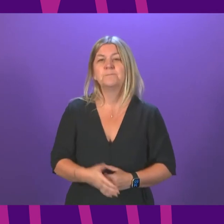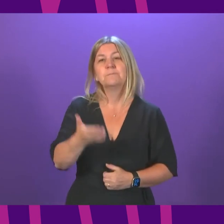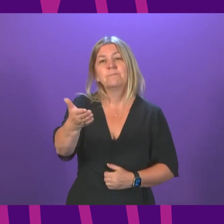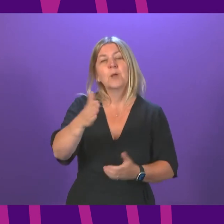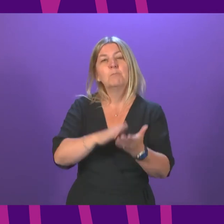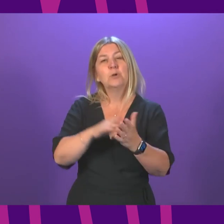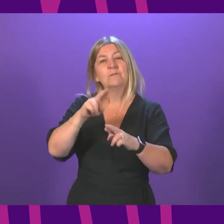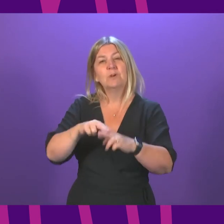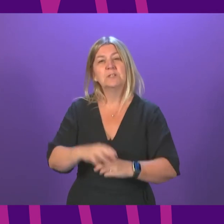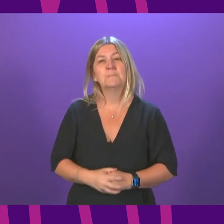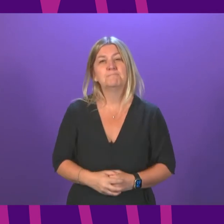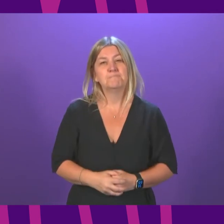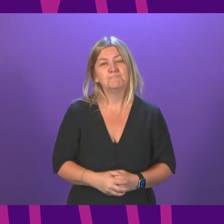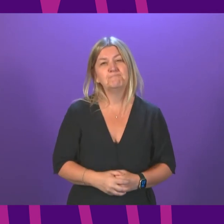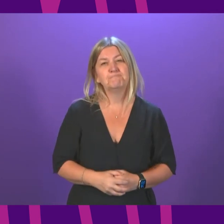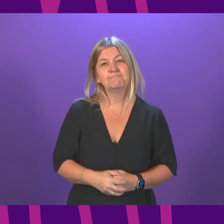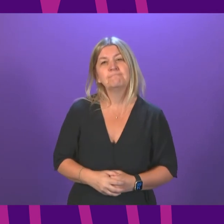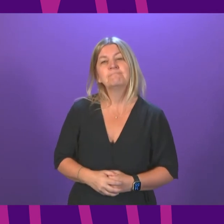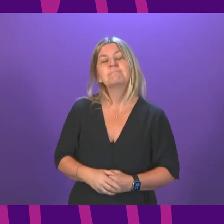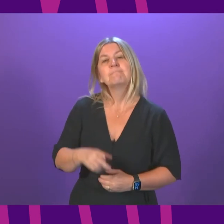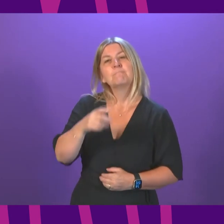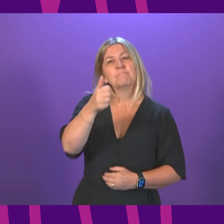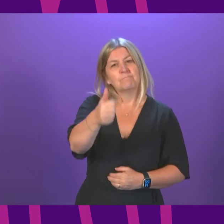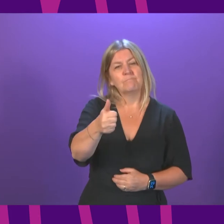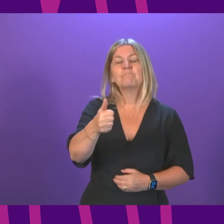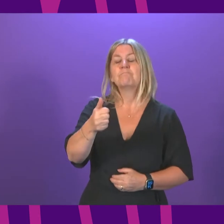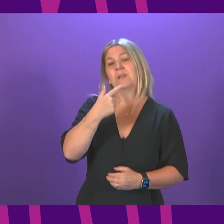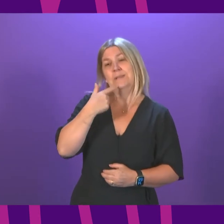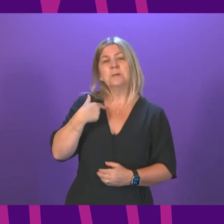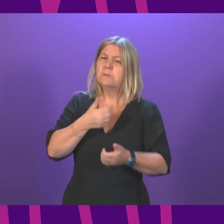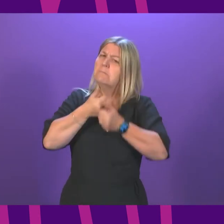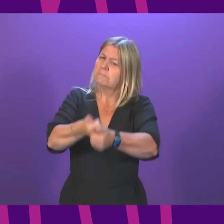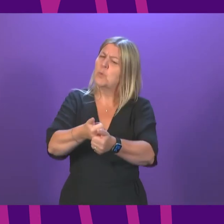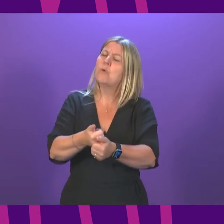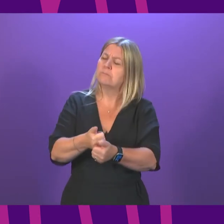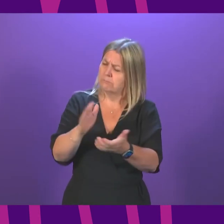My contribution will be brief. Yesterday, I was happy to support Jackie Baillie’s